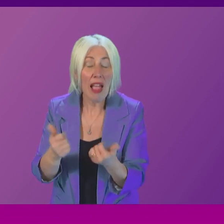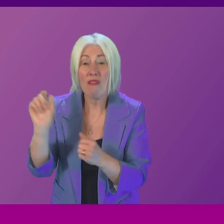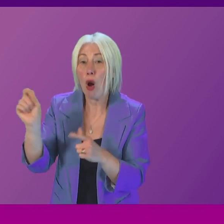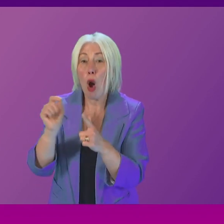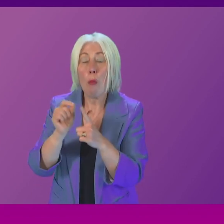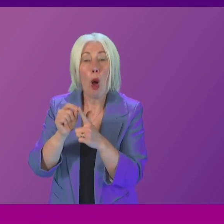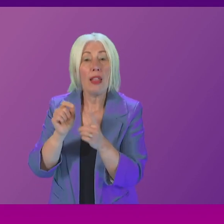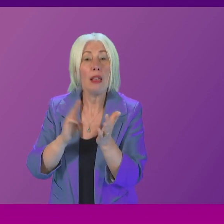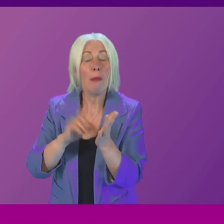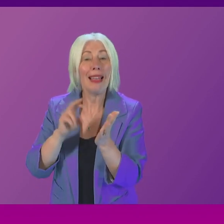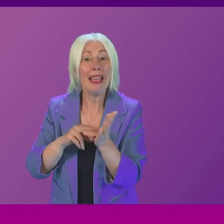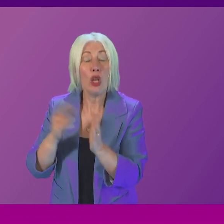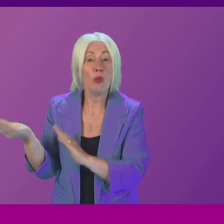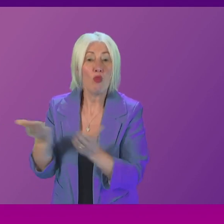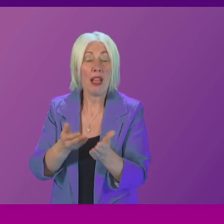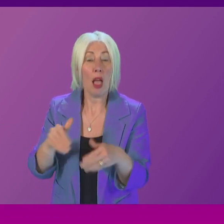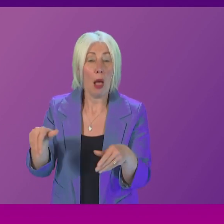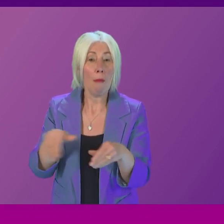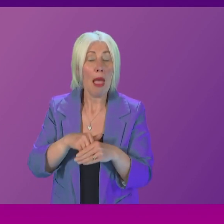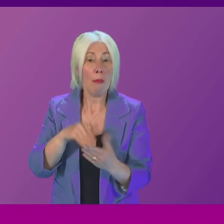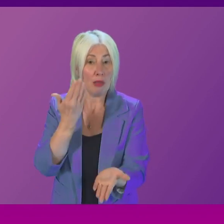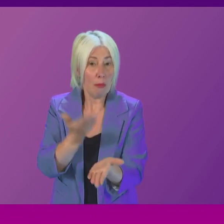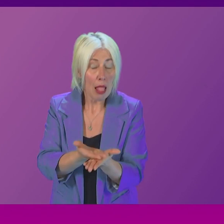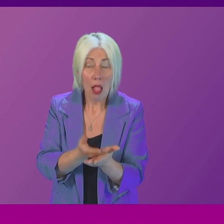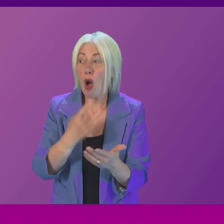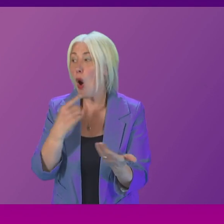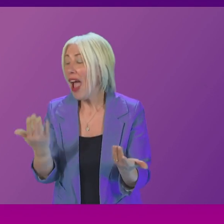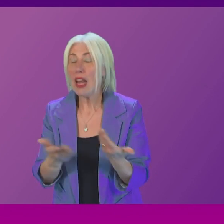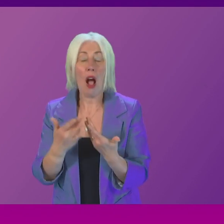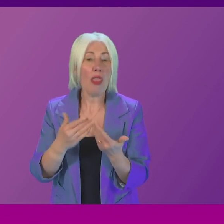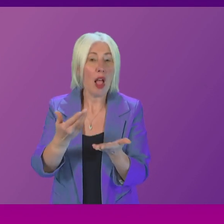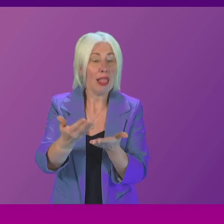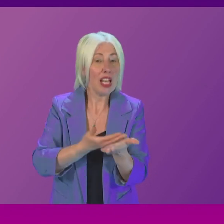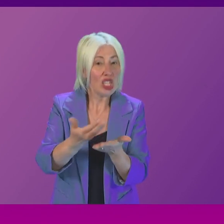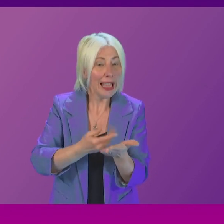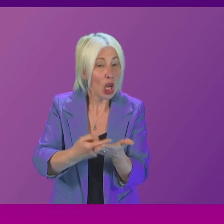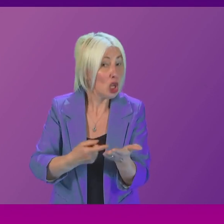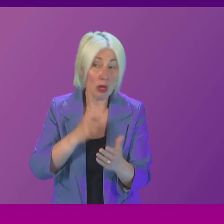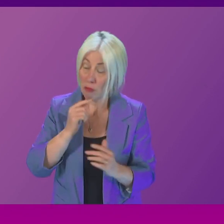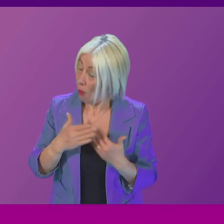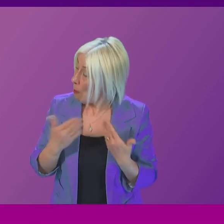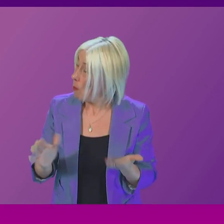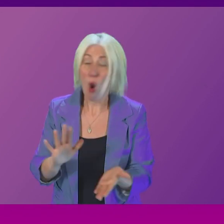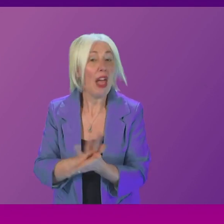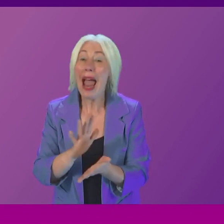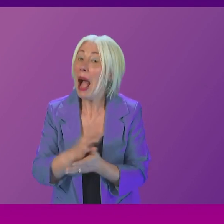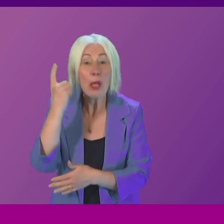to introduce a member’s bill, and, if she thinks that the Government should introduce legislation on a matter, I am more than happy to consider that.